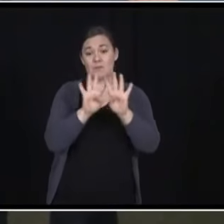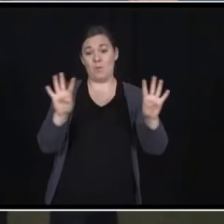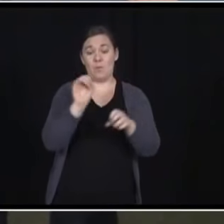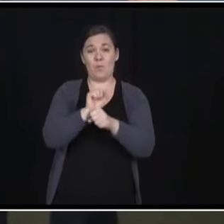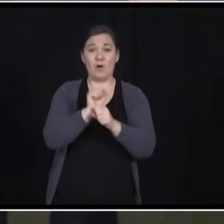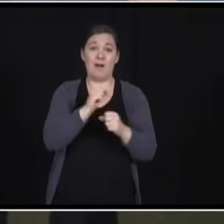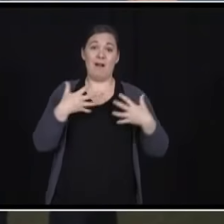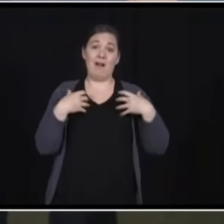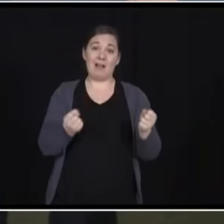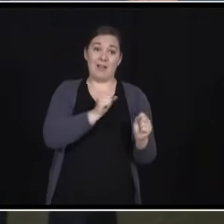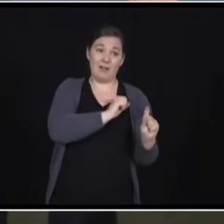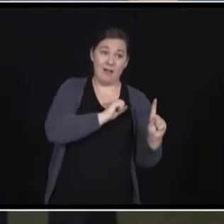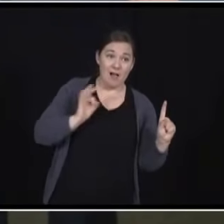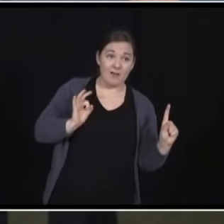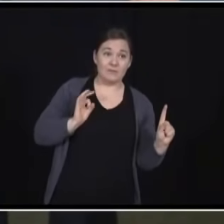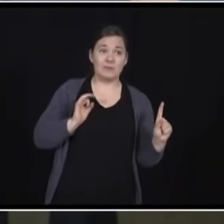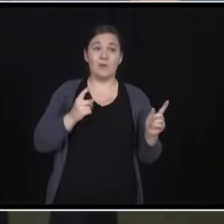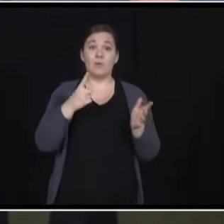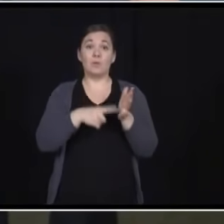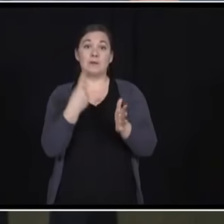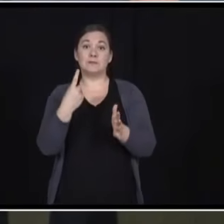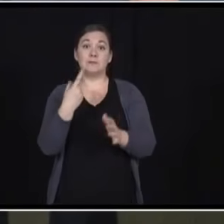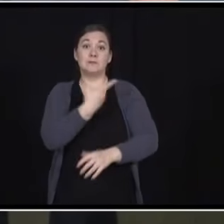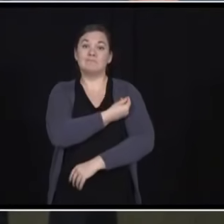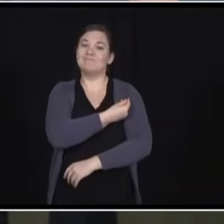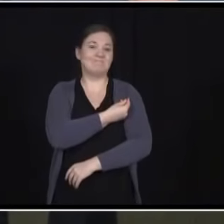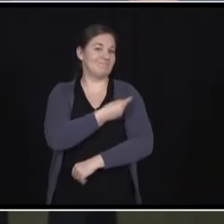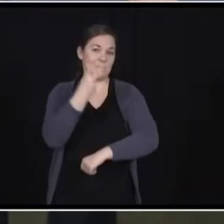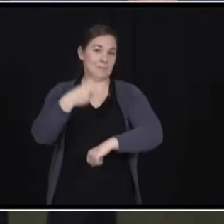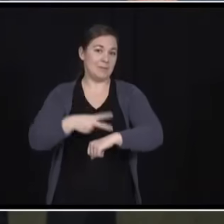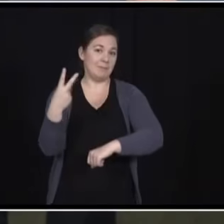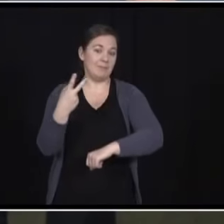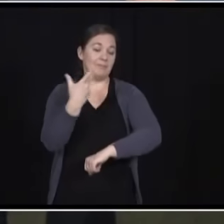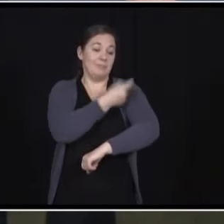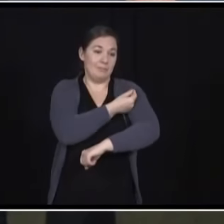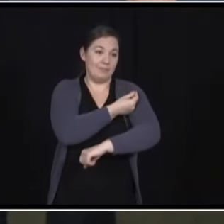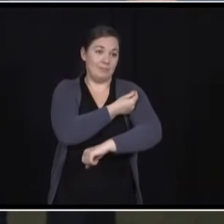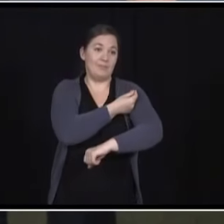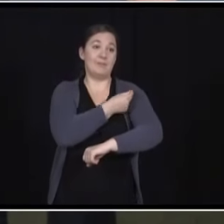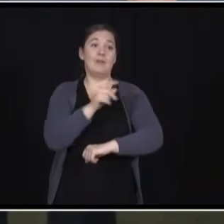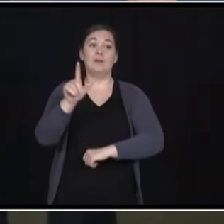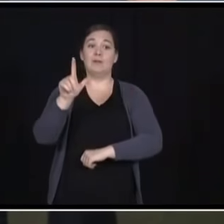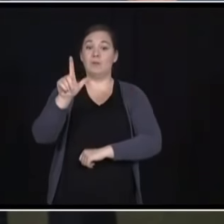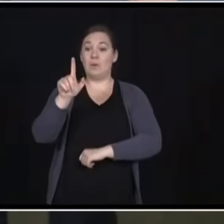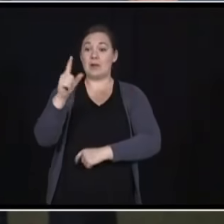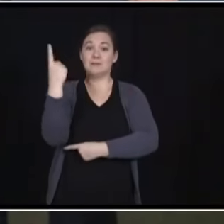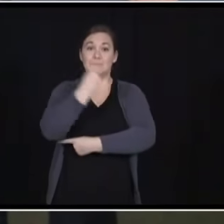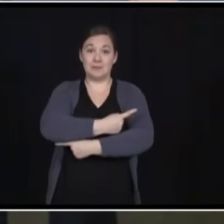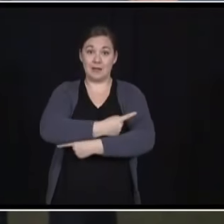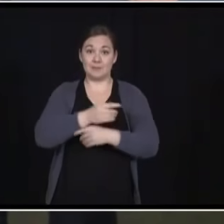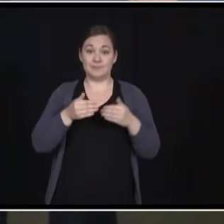will receive the first and I would expect it would be the most vulnerable, people in long-term healthcare and frontline healthcare